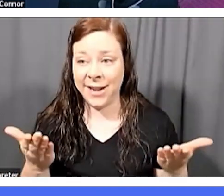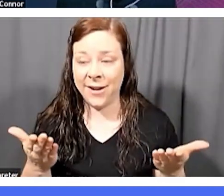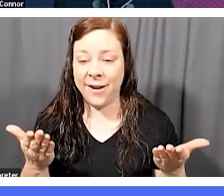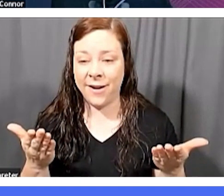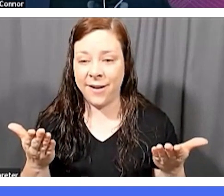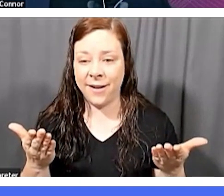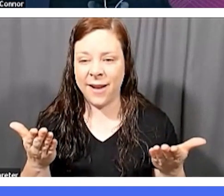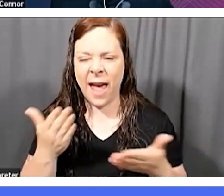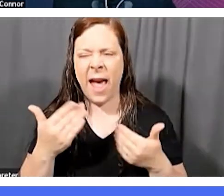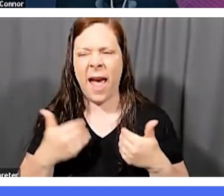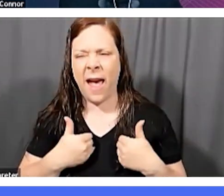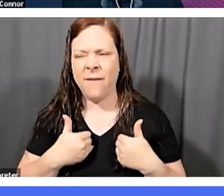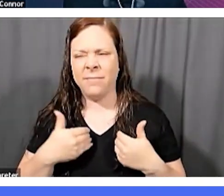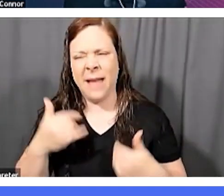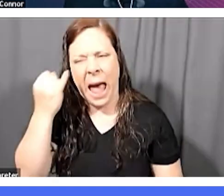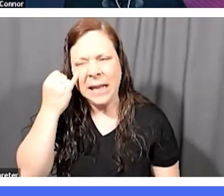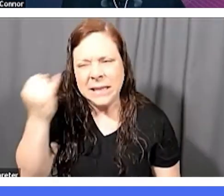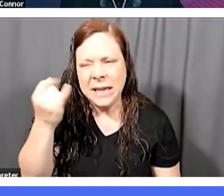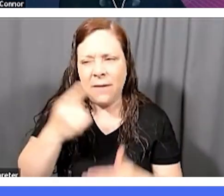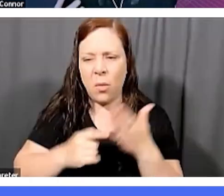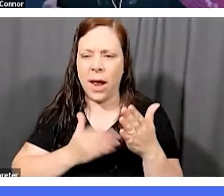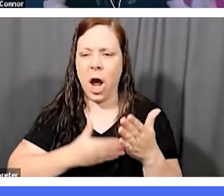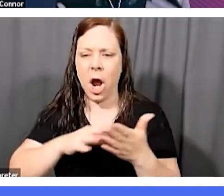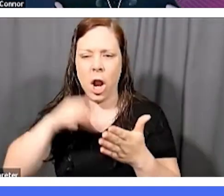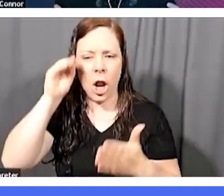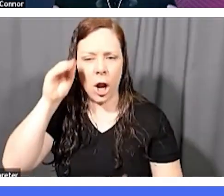of what our learning style is. So me, for example, you are welcome to lecture me